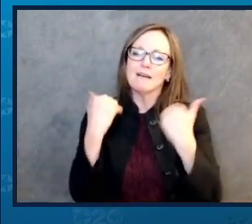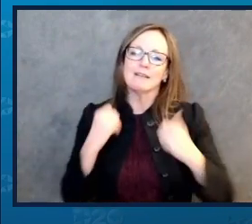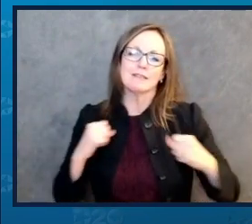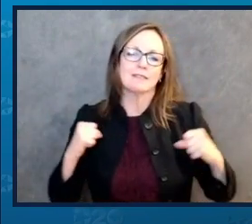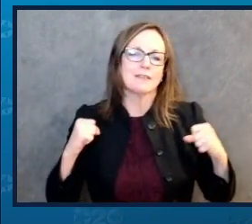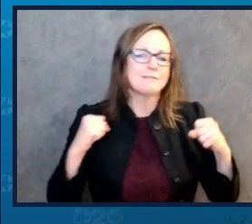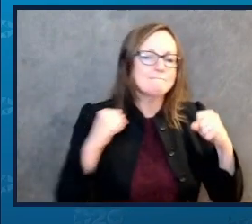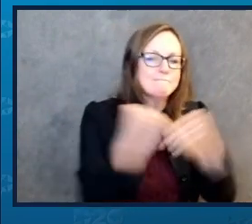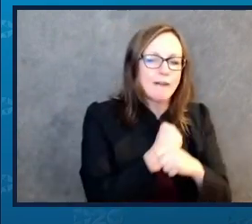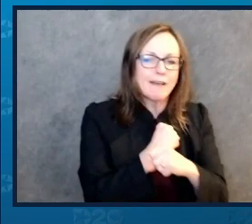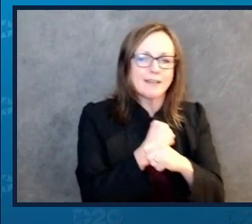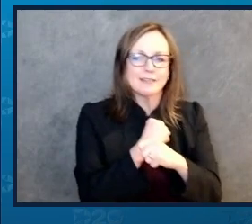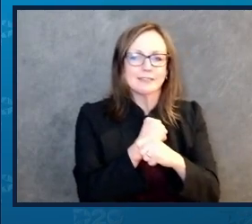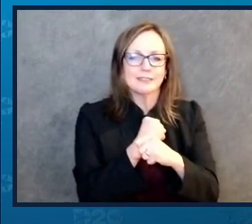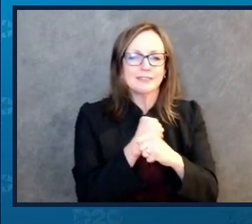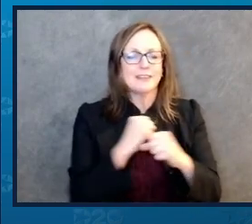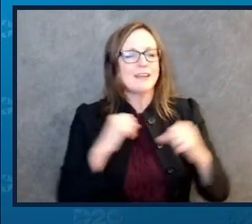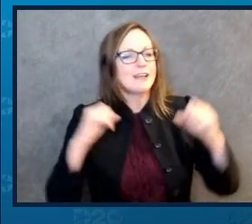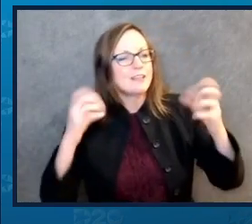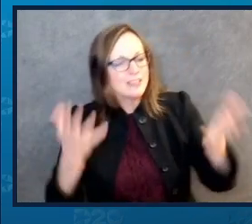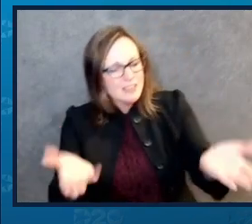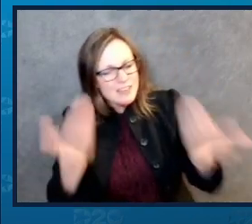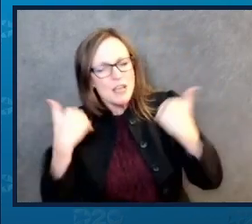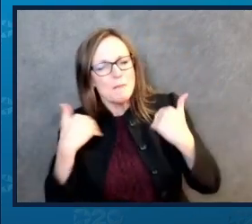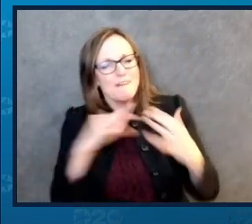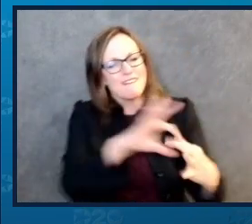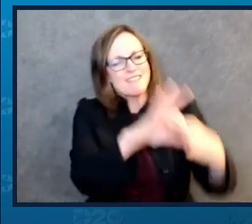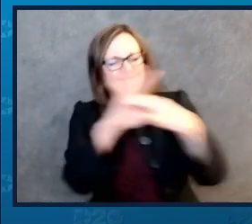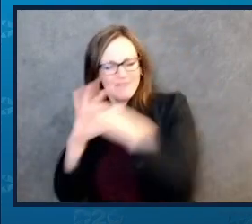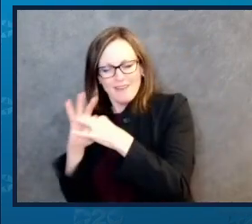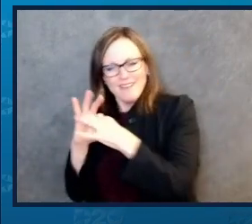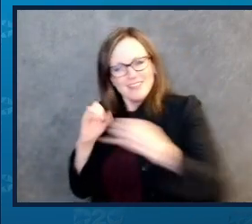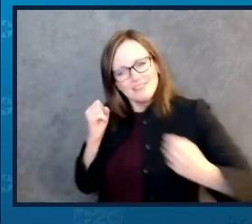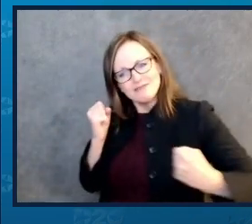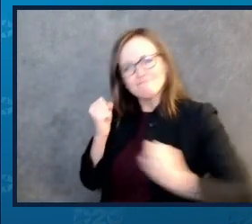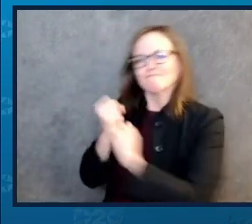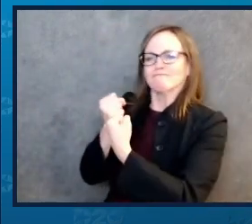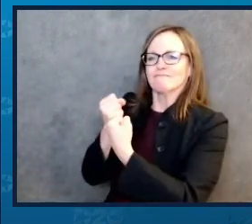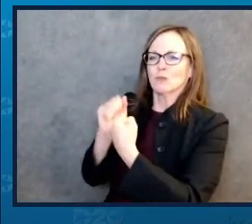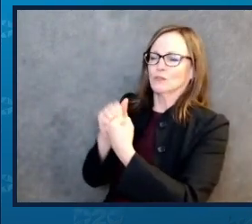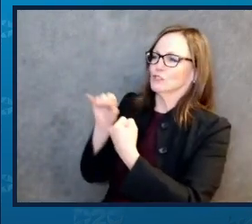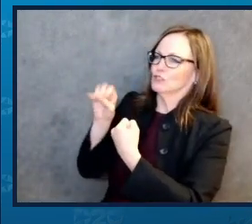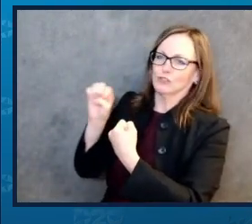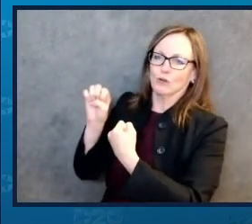LET'S FIGHT WITH HOPE.